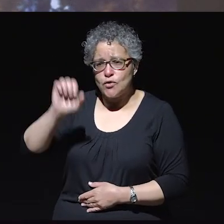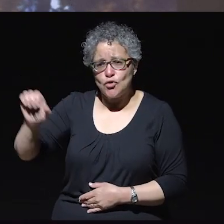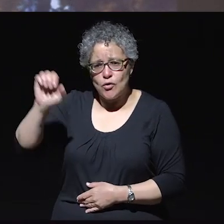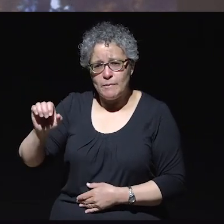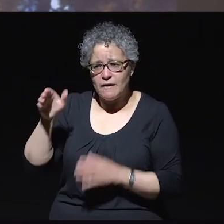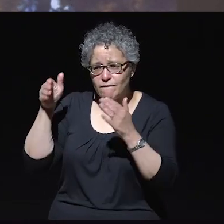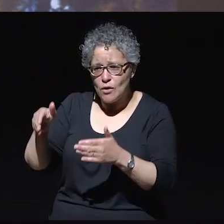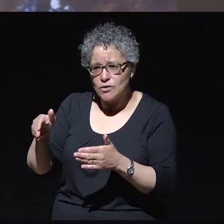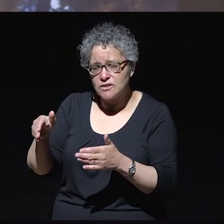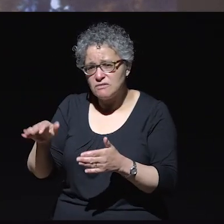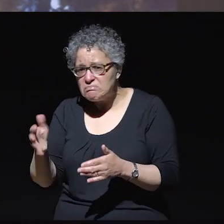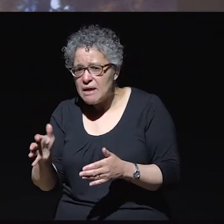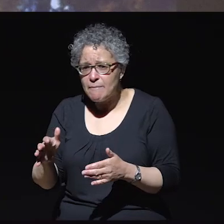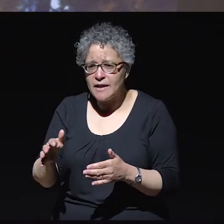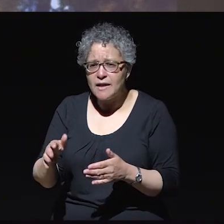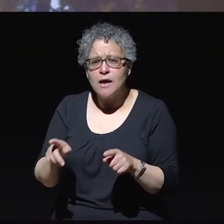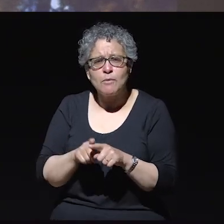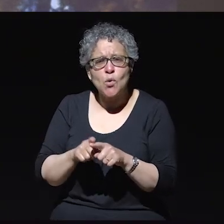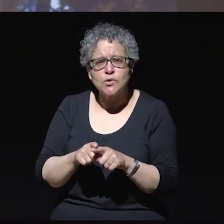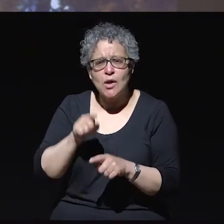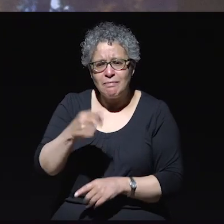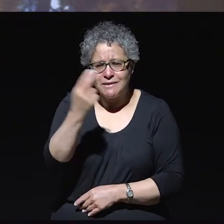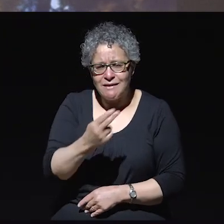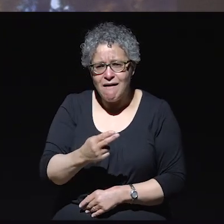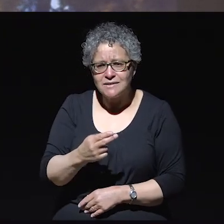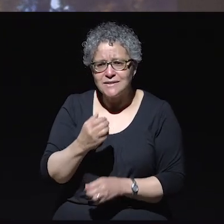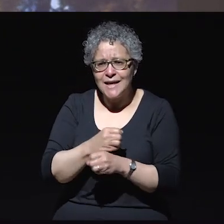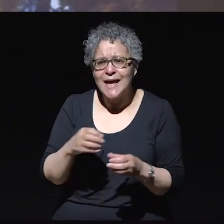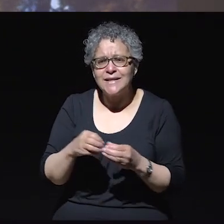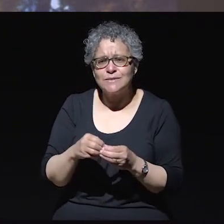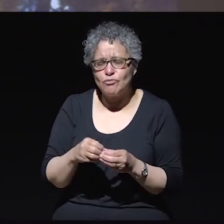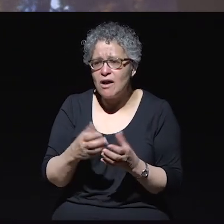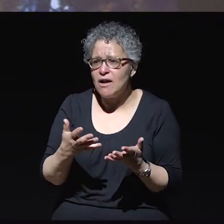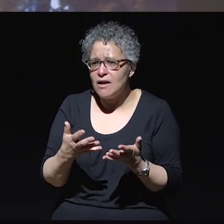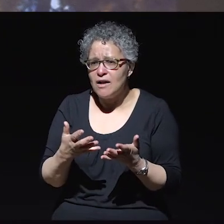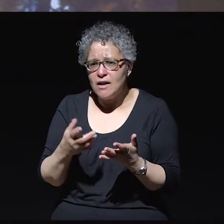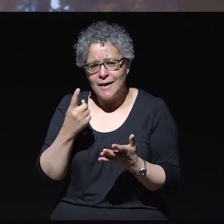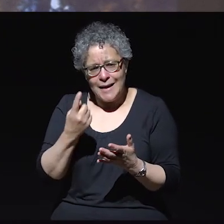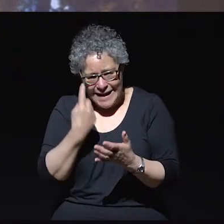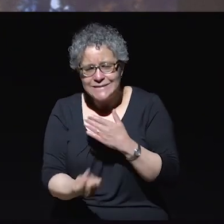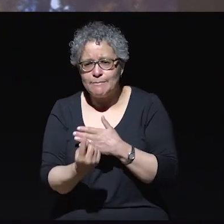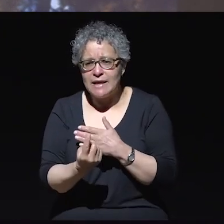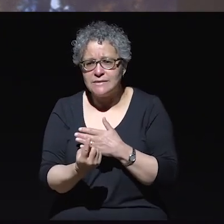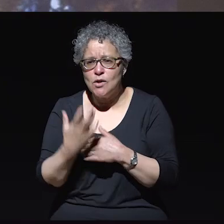but also an artist very early on in the early days of the Royal Academy actually being independent and going his own way